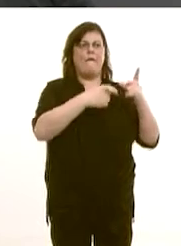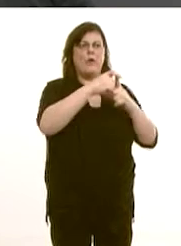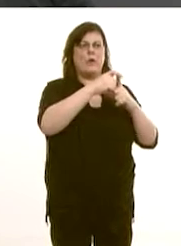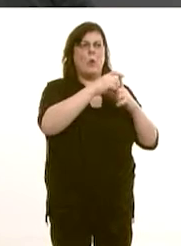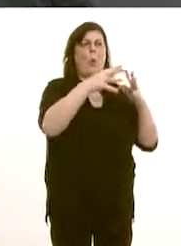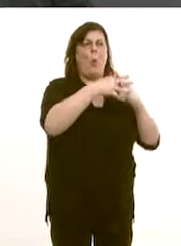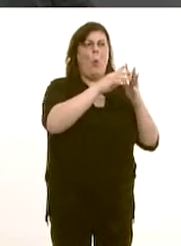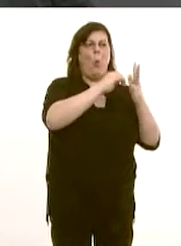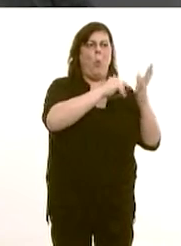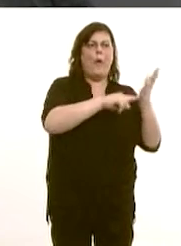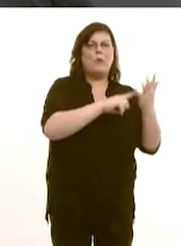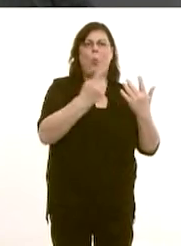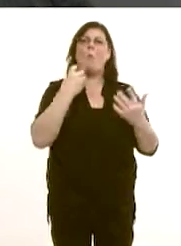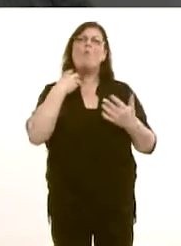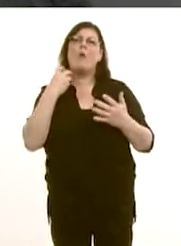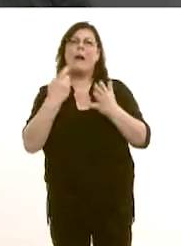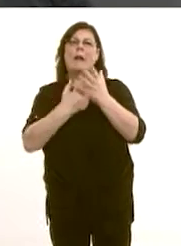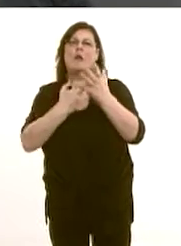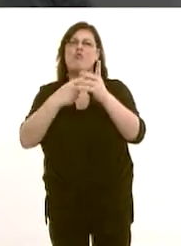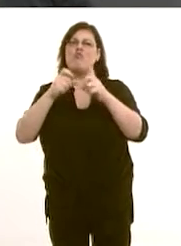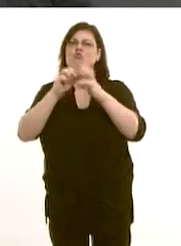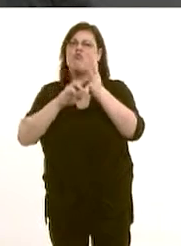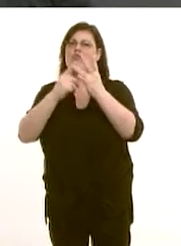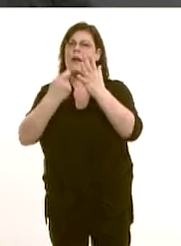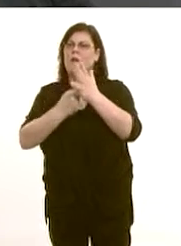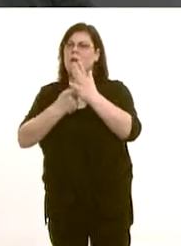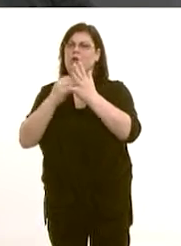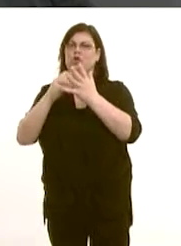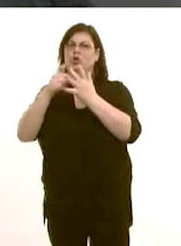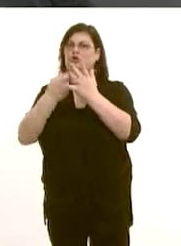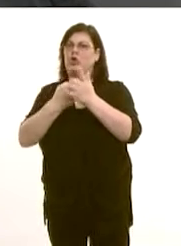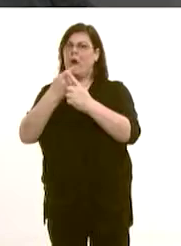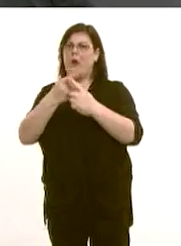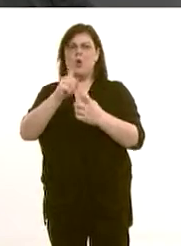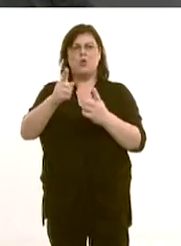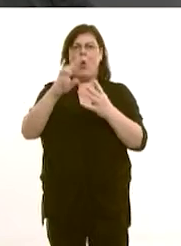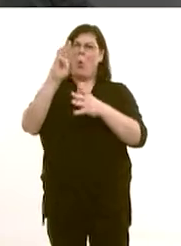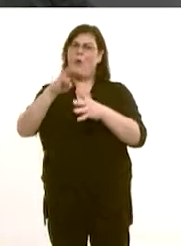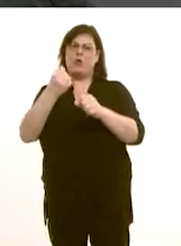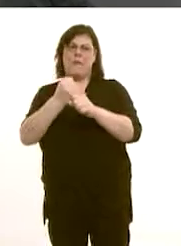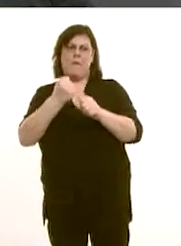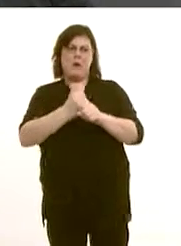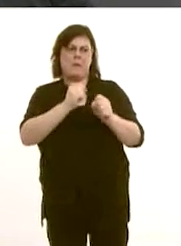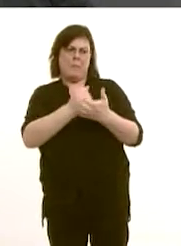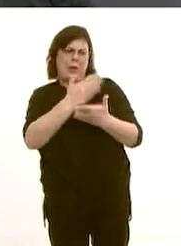What is the Welsh Government doing to ensure that rights in relation to language choices are recognised in the process of building and creating new schools?